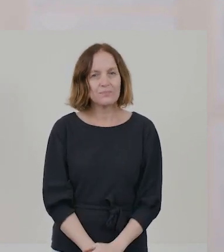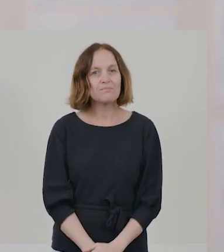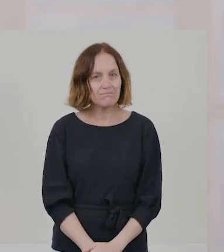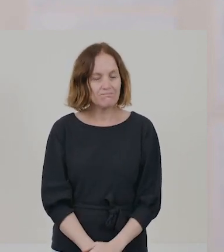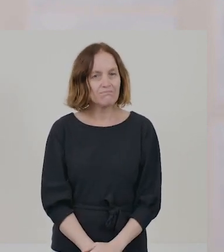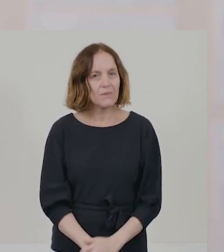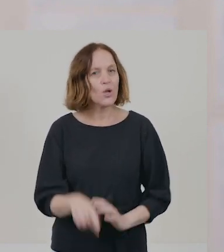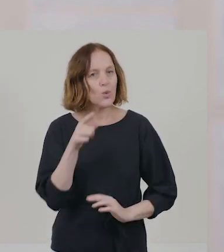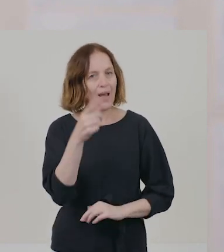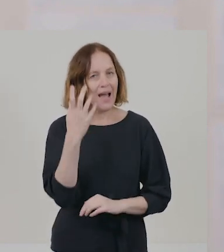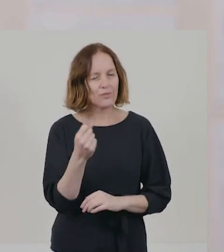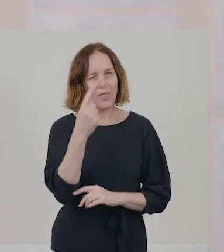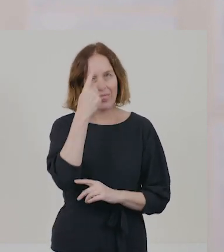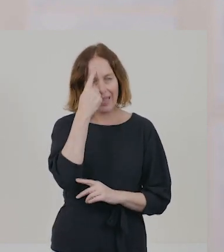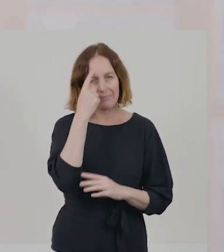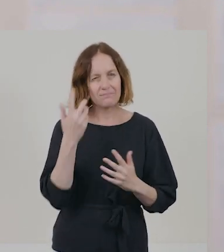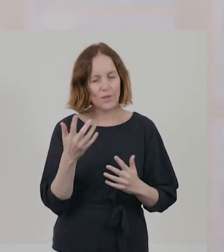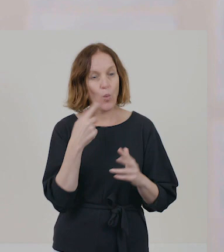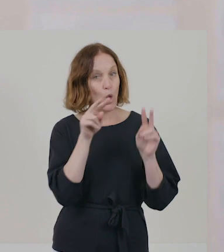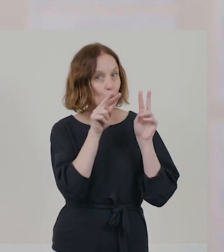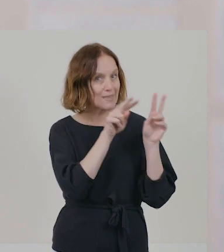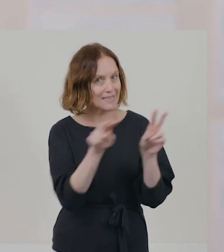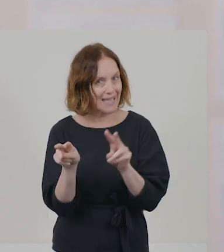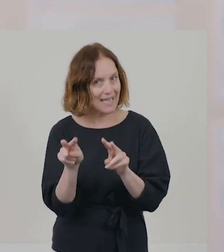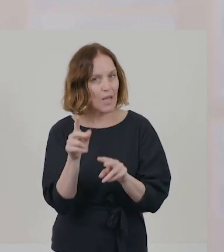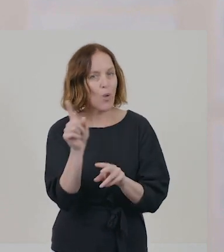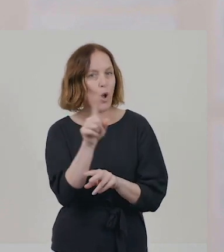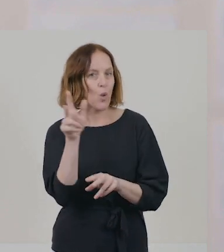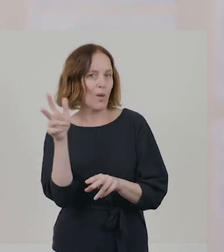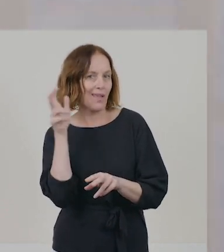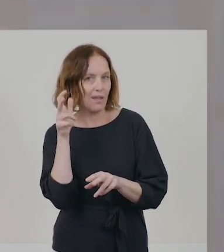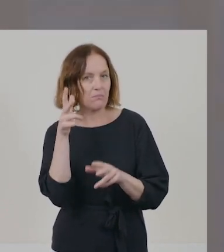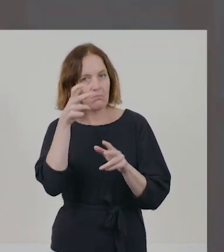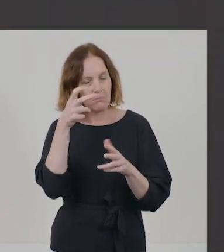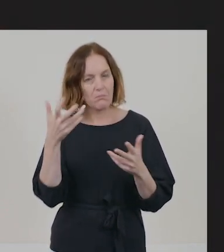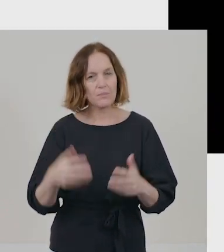To do this, you'll have to have a think about what you see and what you hear.